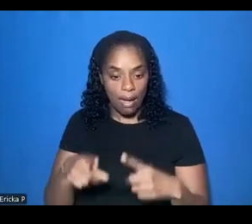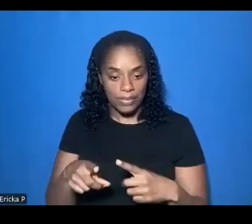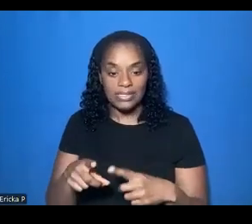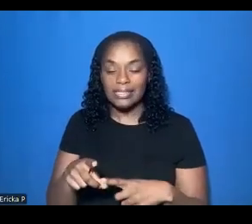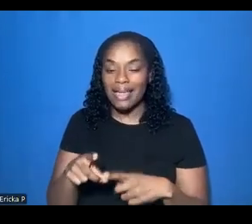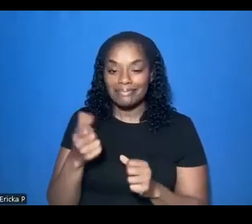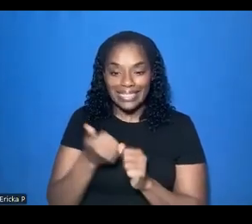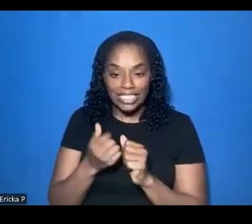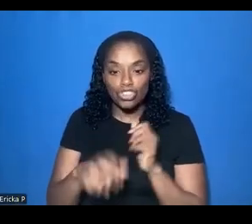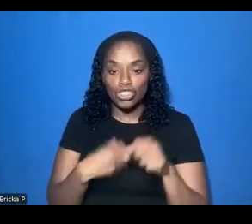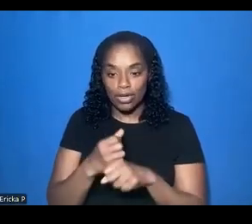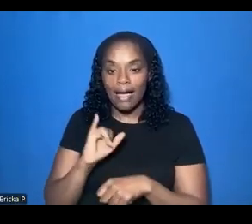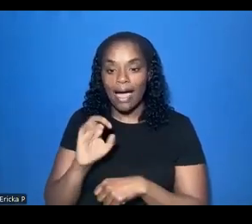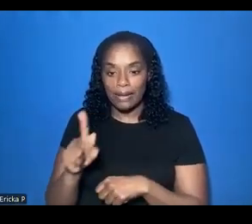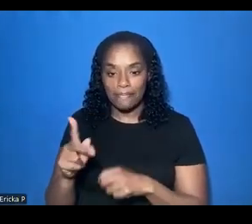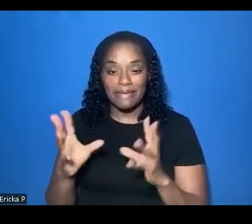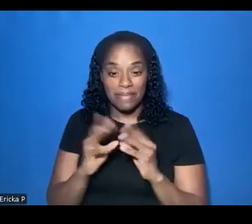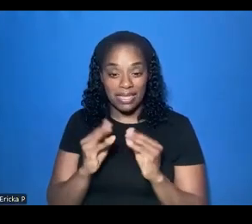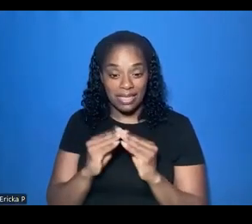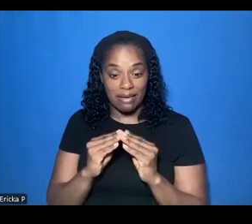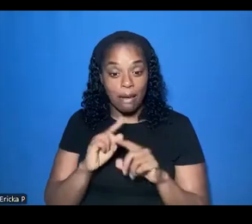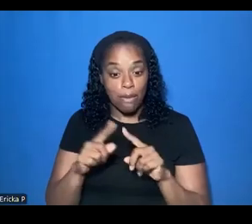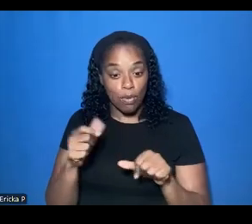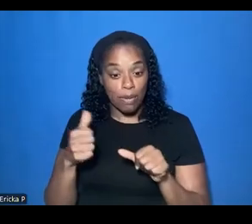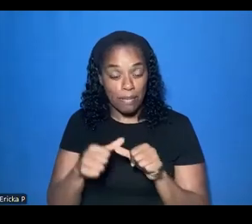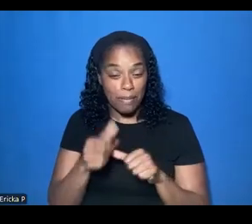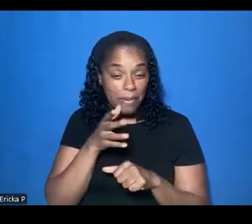district can request to have an IEP meeting at any time.